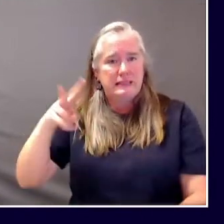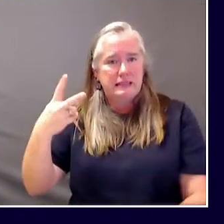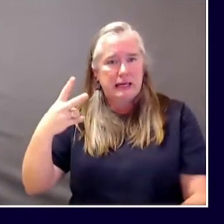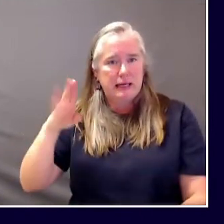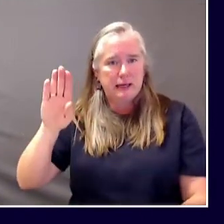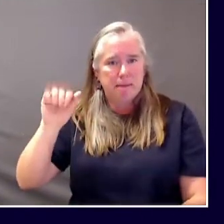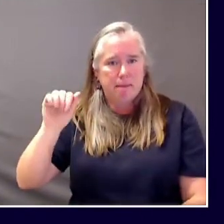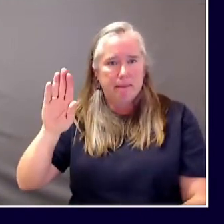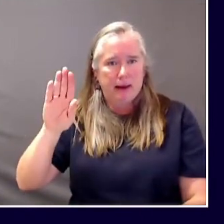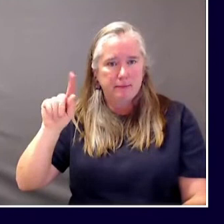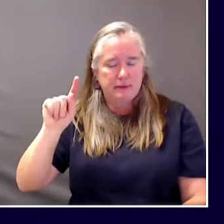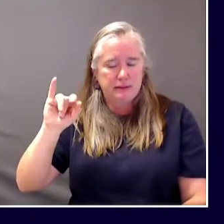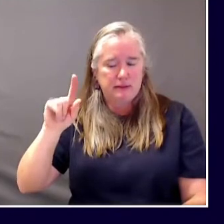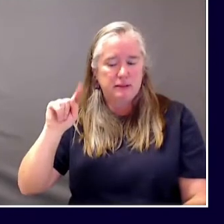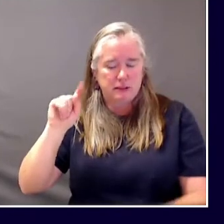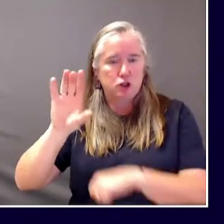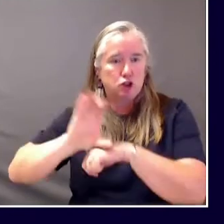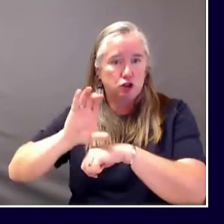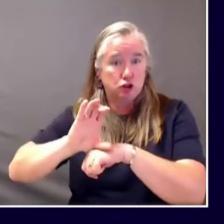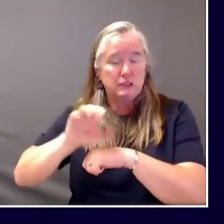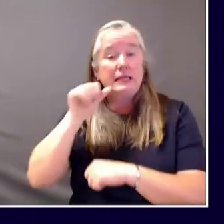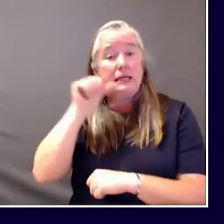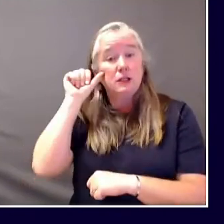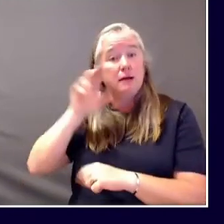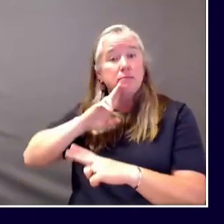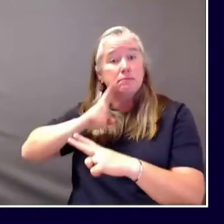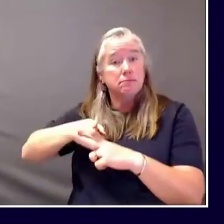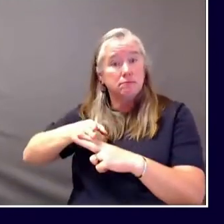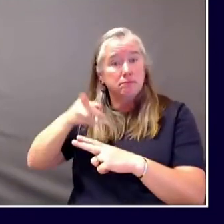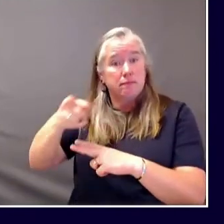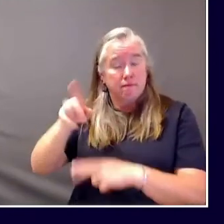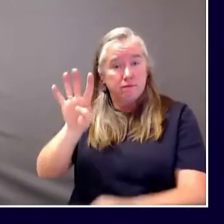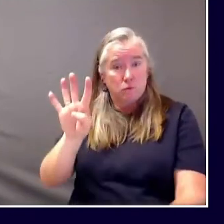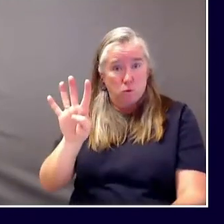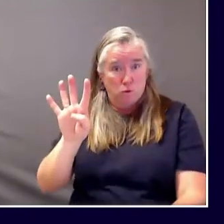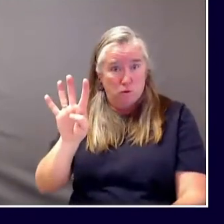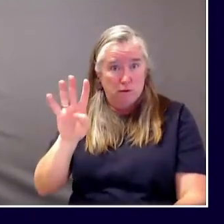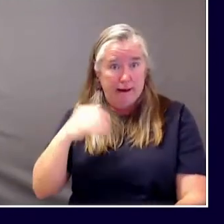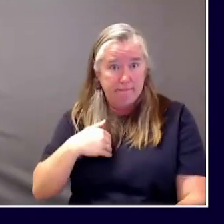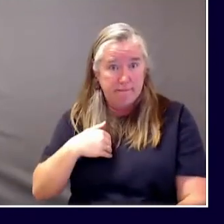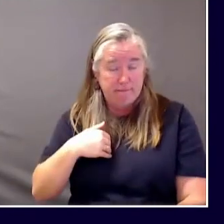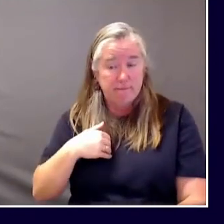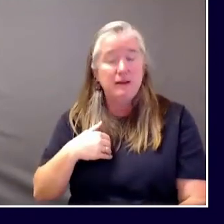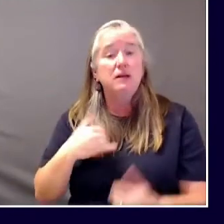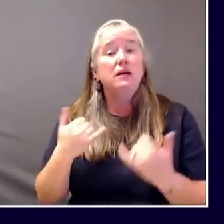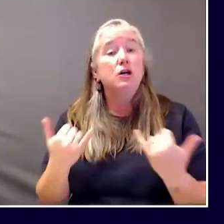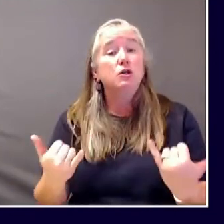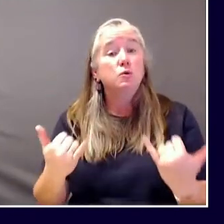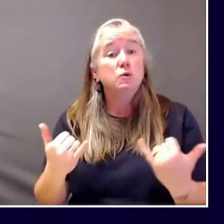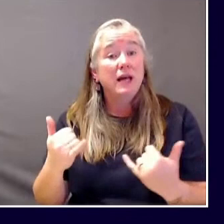yesterday I reported an outbreak